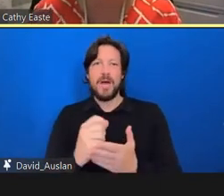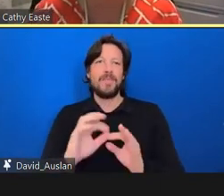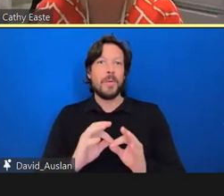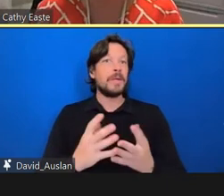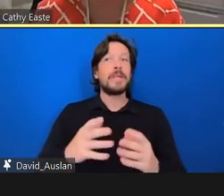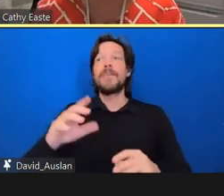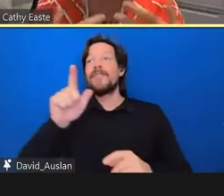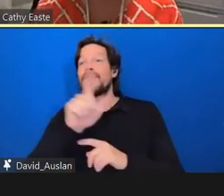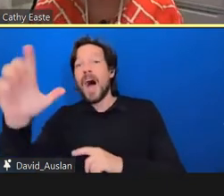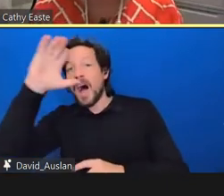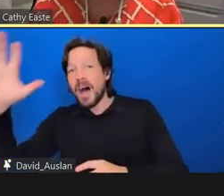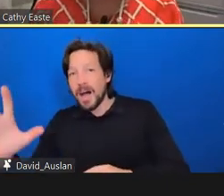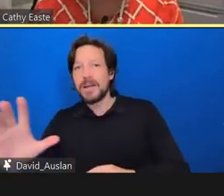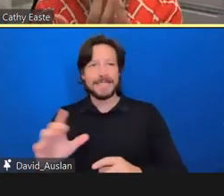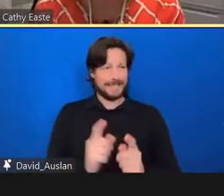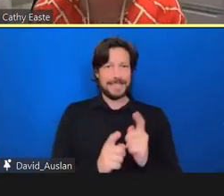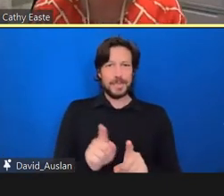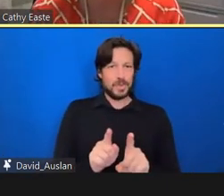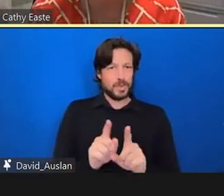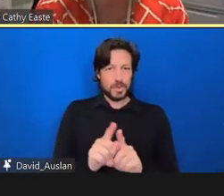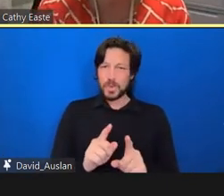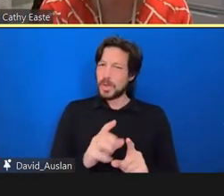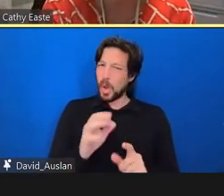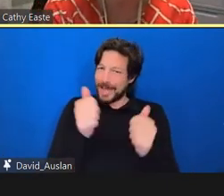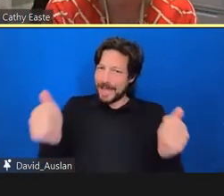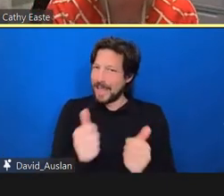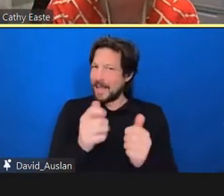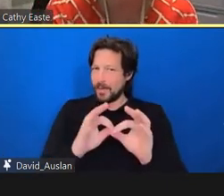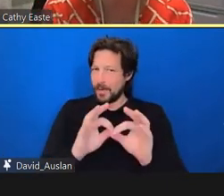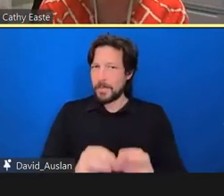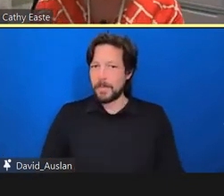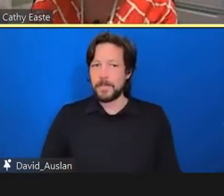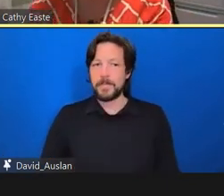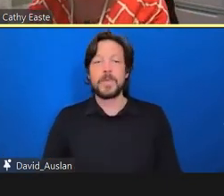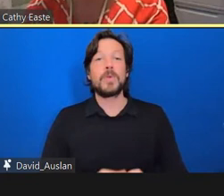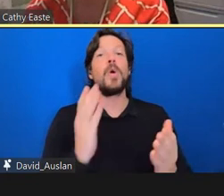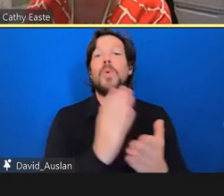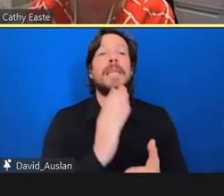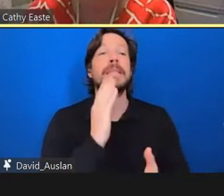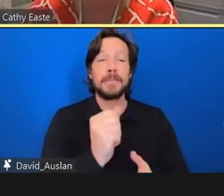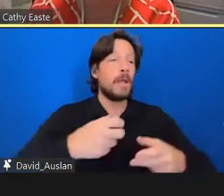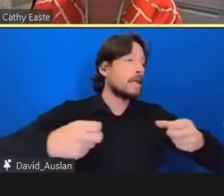shortage of interpreters. So it doesn't matter if you use interpreters or you use captions,